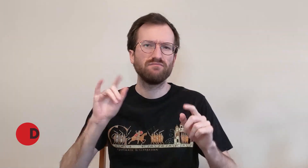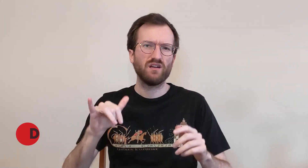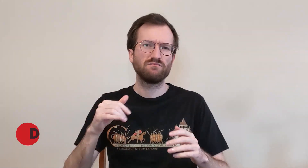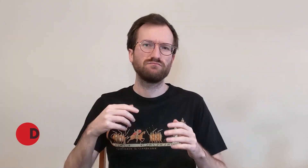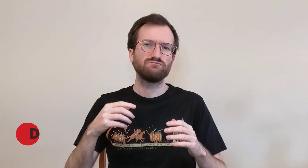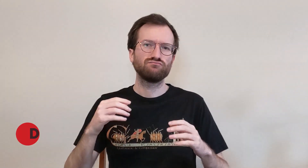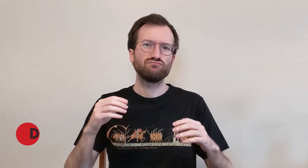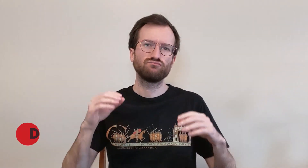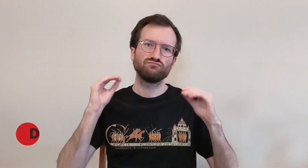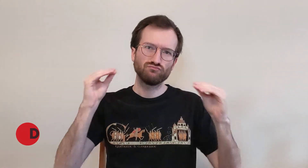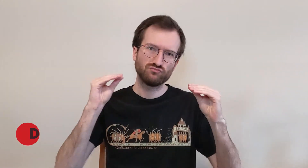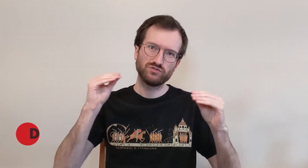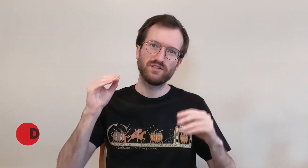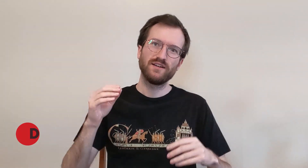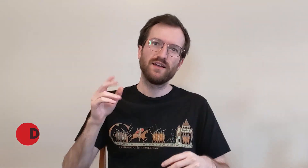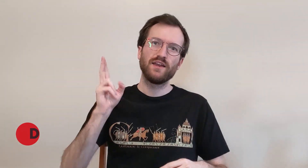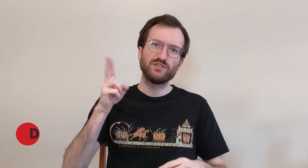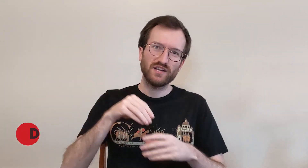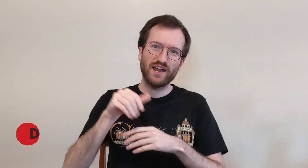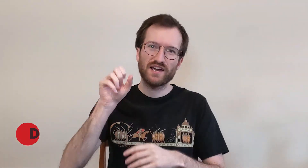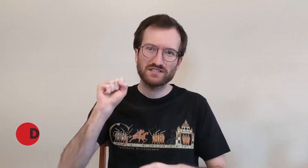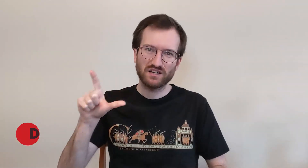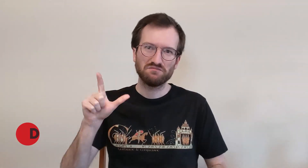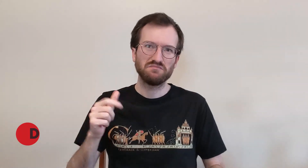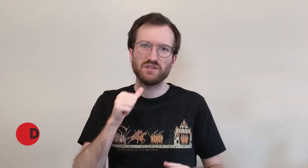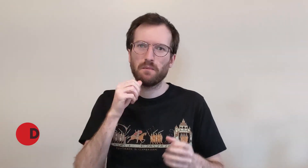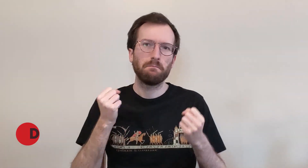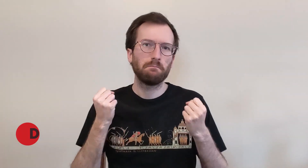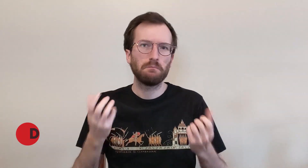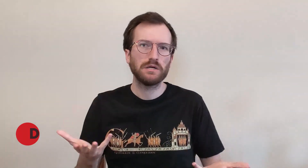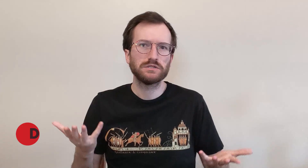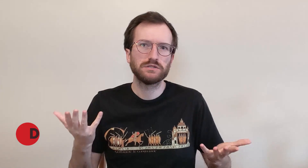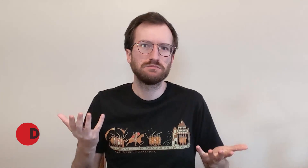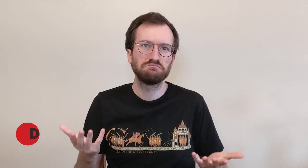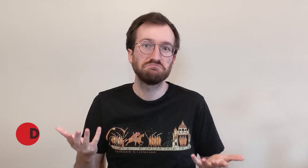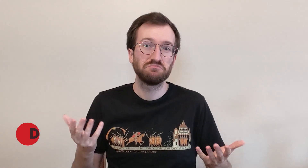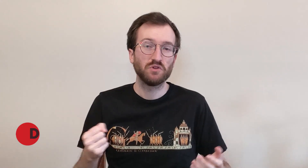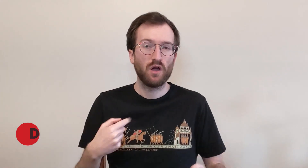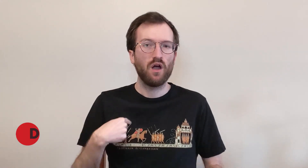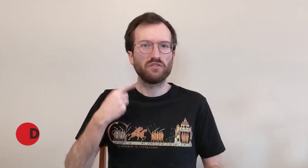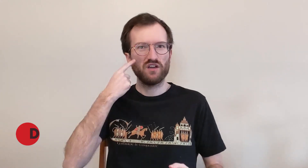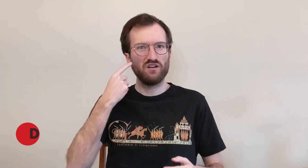that teaches history in ASL. There aren't many.